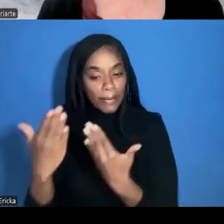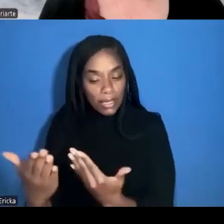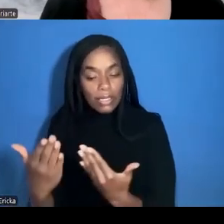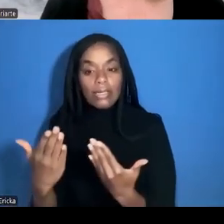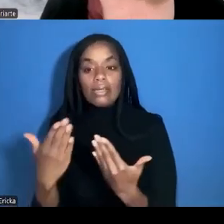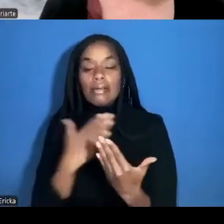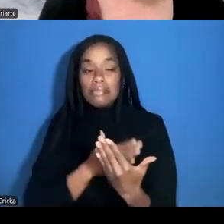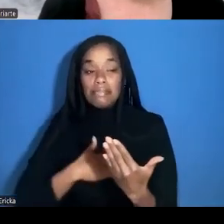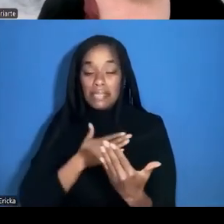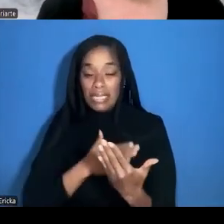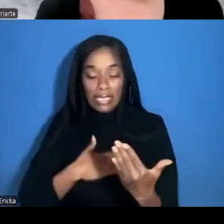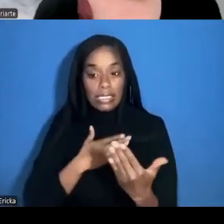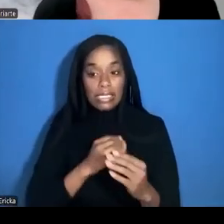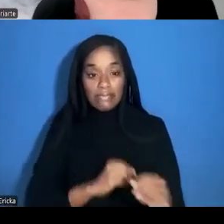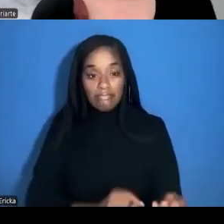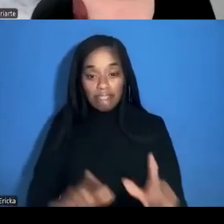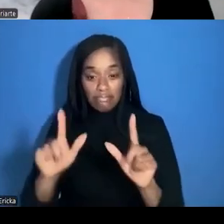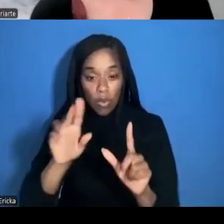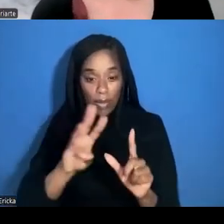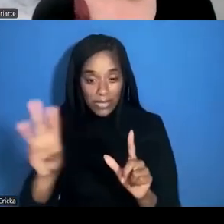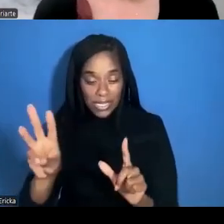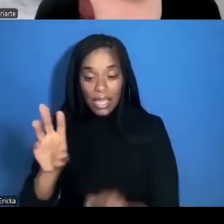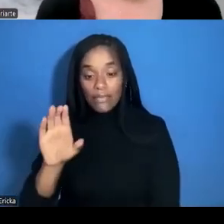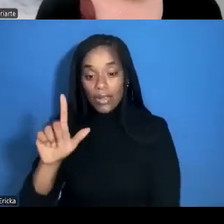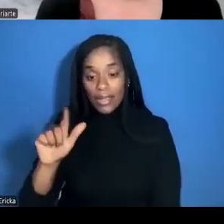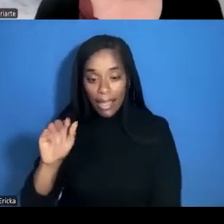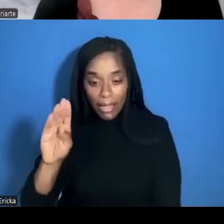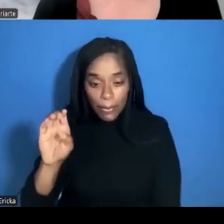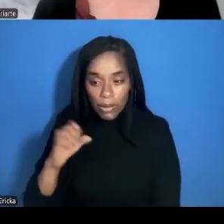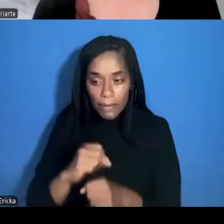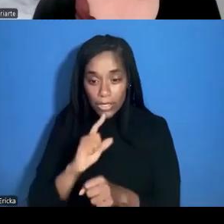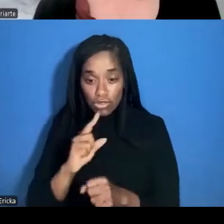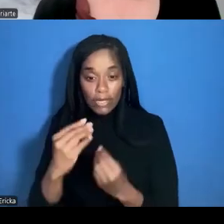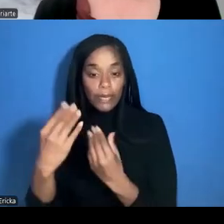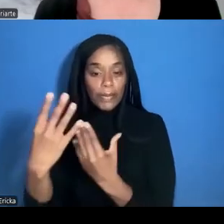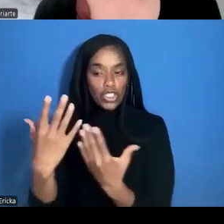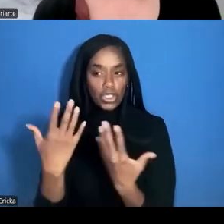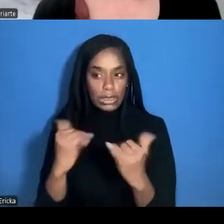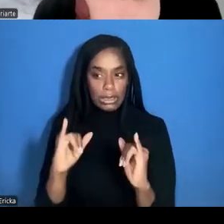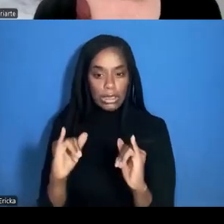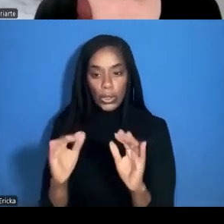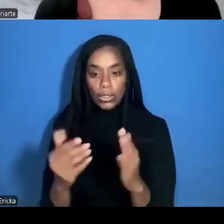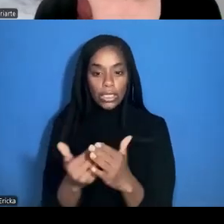on to the CalAble website to make sure the information is still, current or contact Cal.